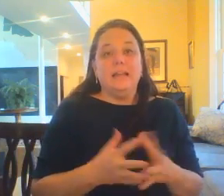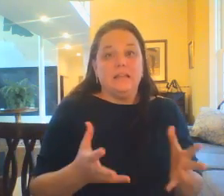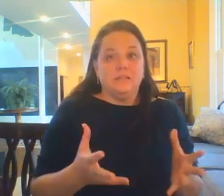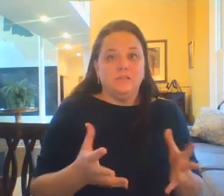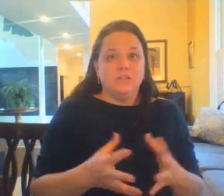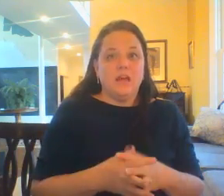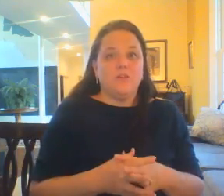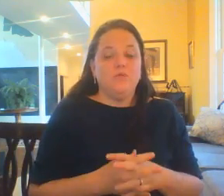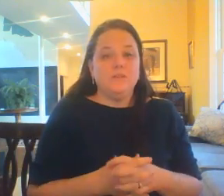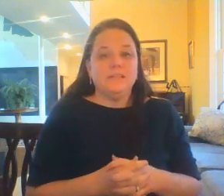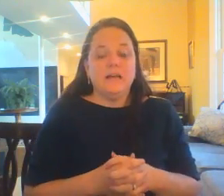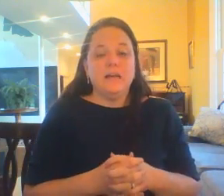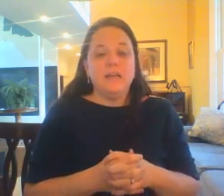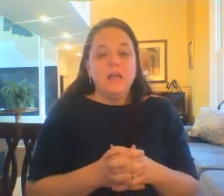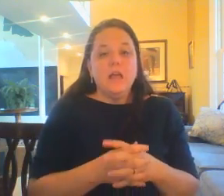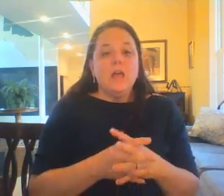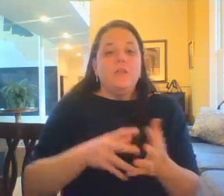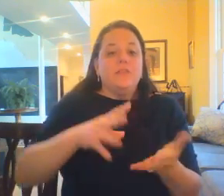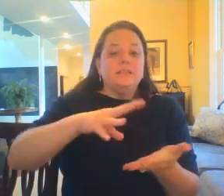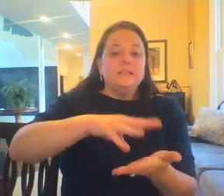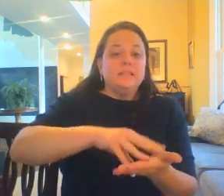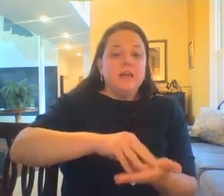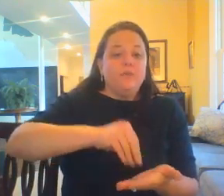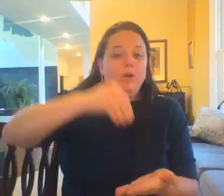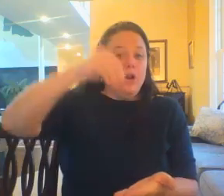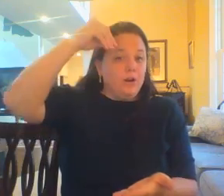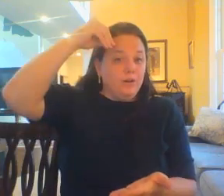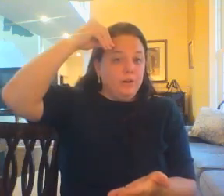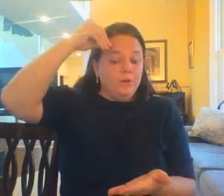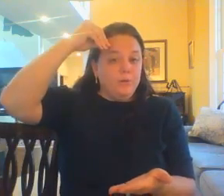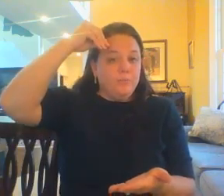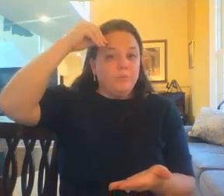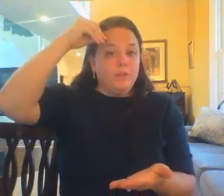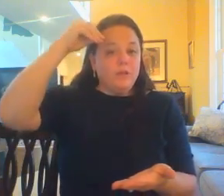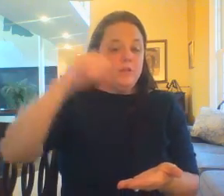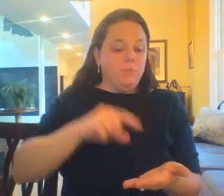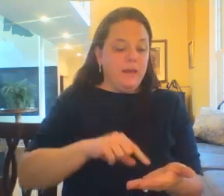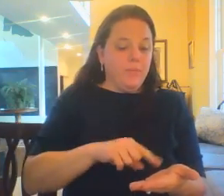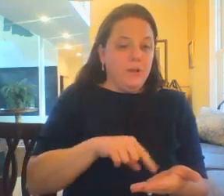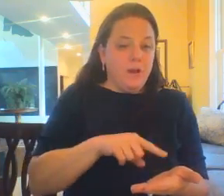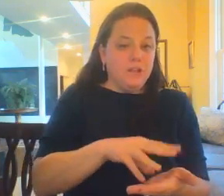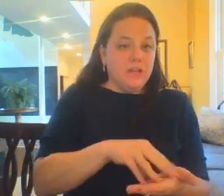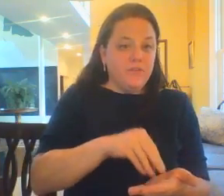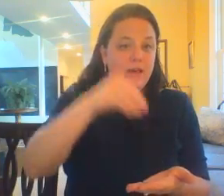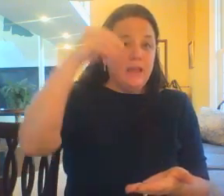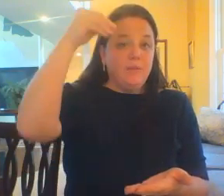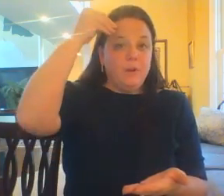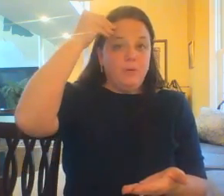is just a kind of confusing sign this is the sign for learn you pick up the